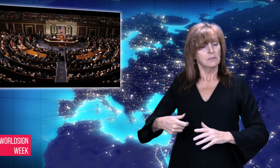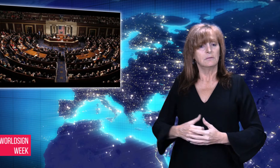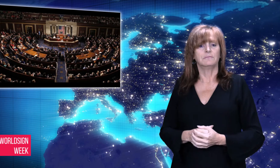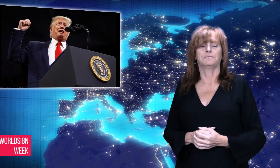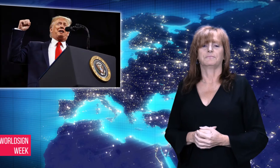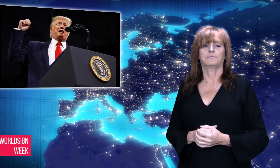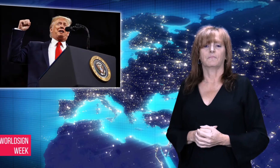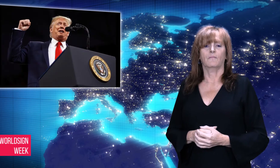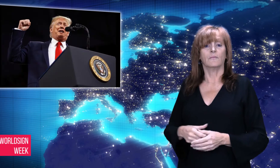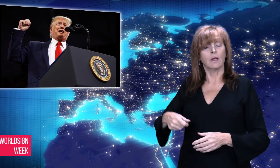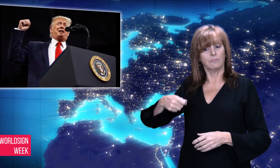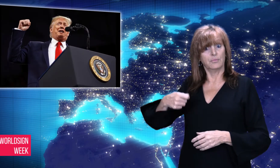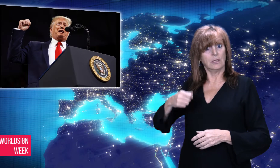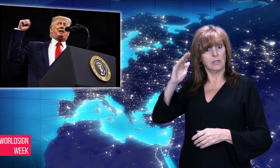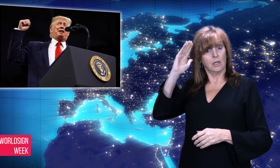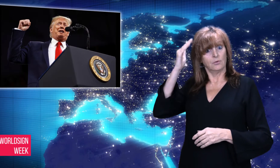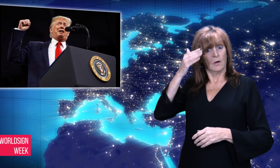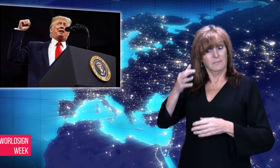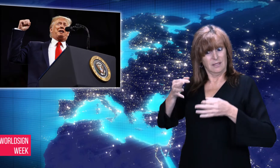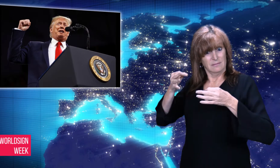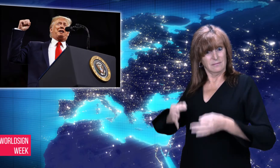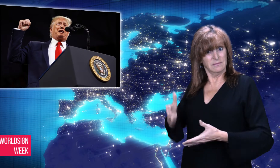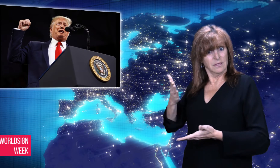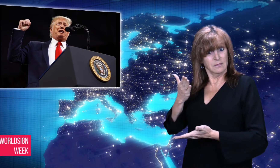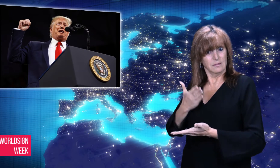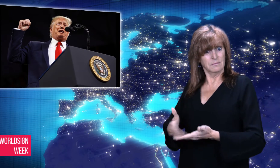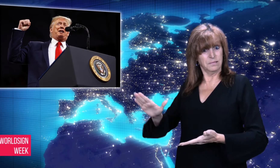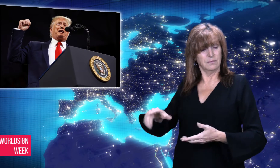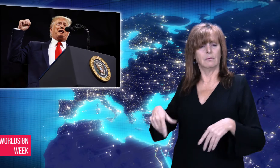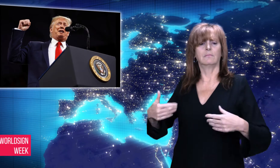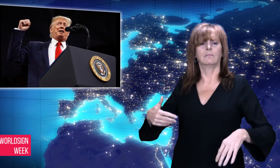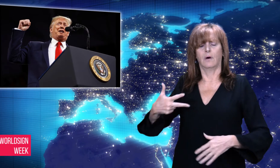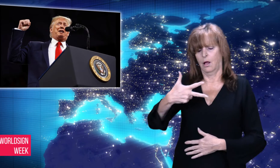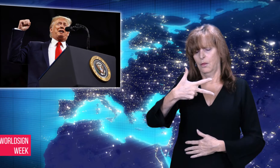If President Trump is formally impeached, he